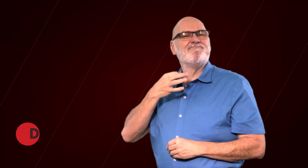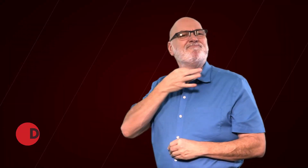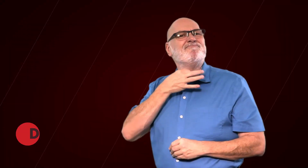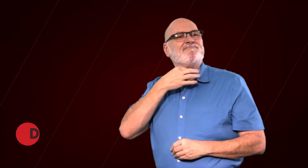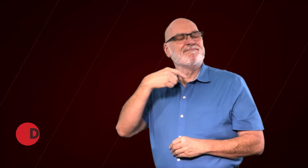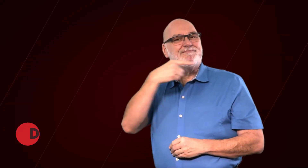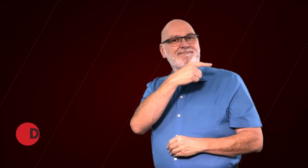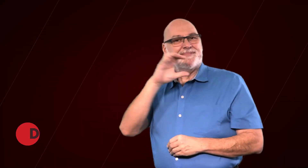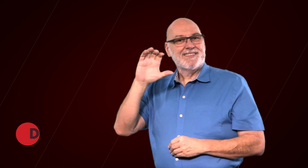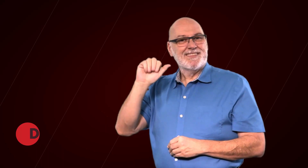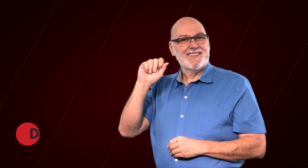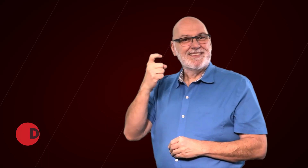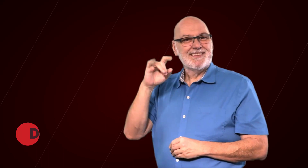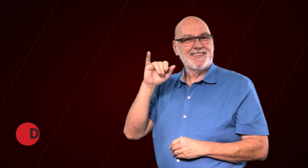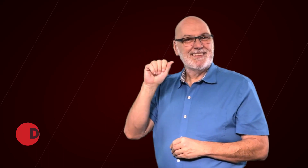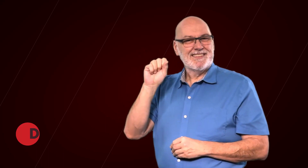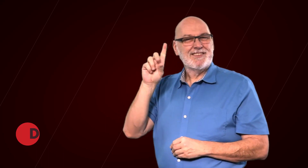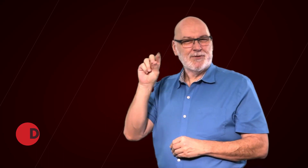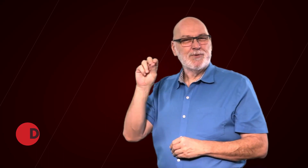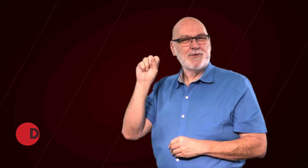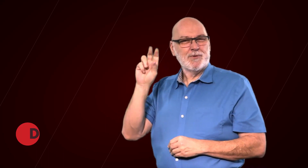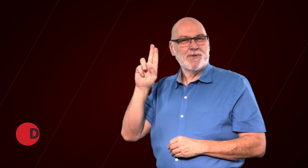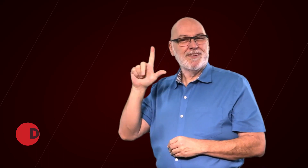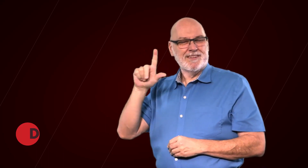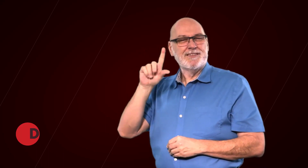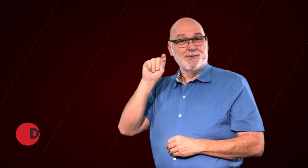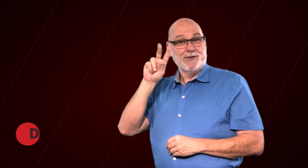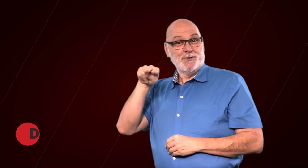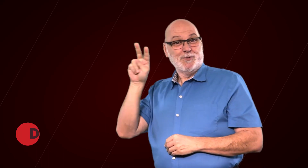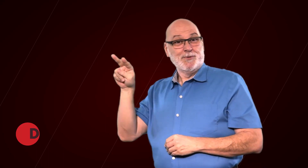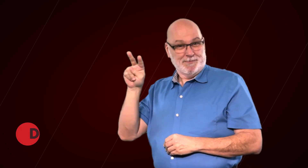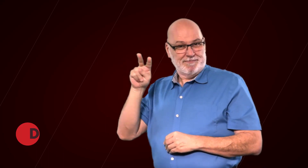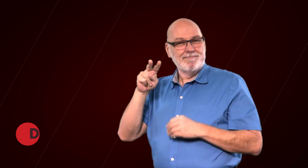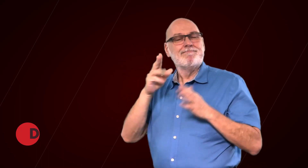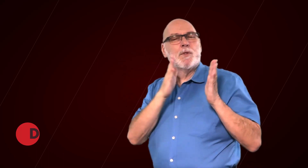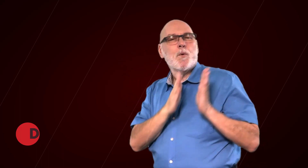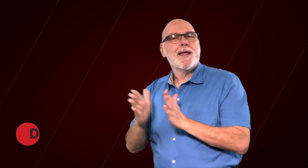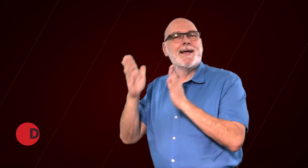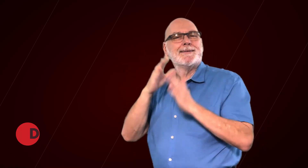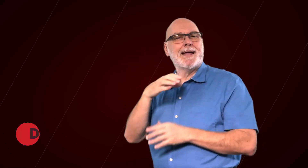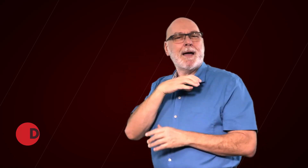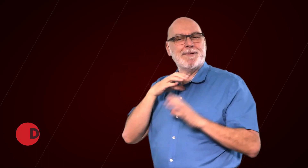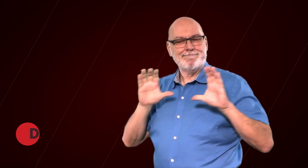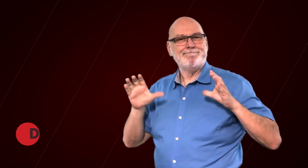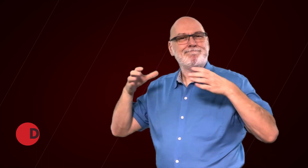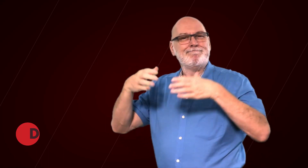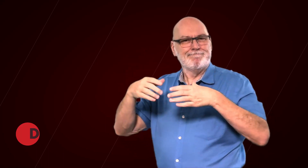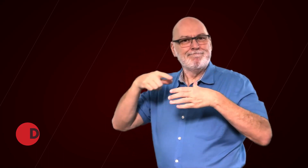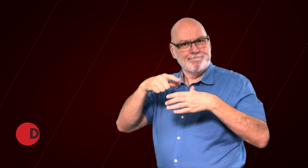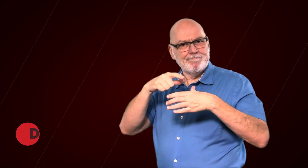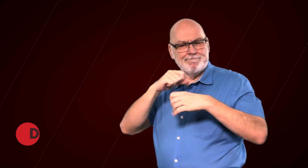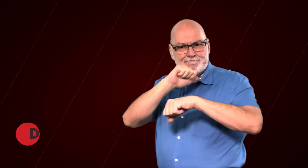[Anselmo]: Has the Caxias do Sul 2022 Organising Committee